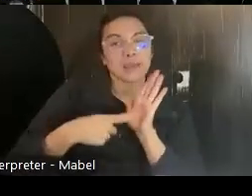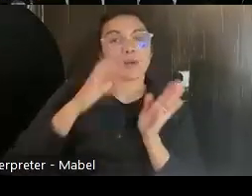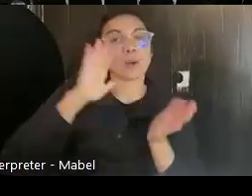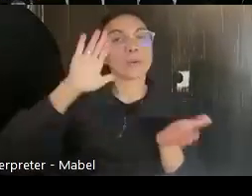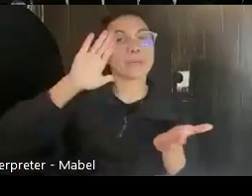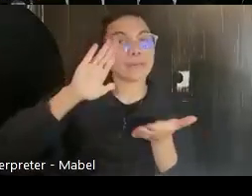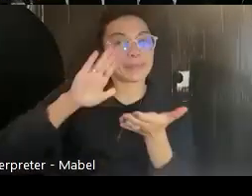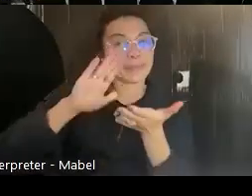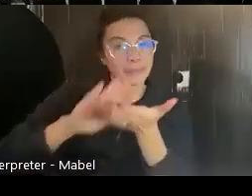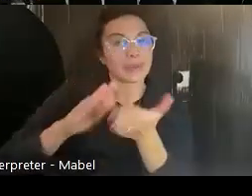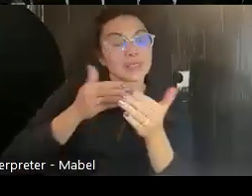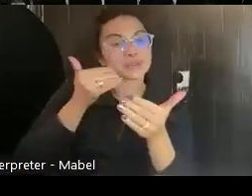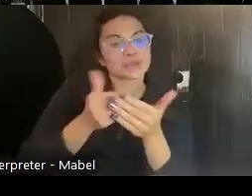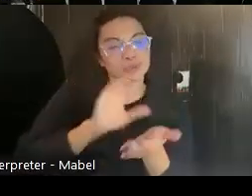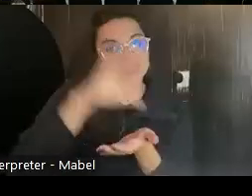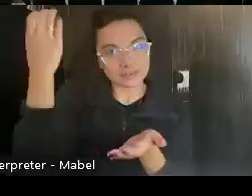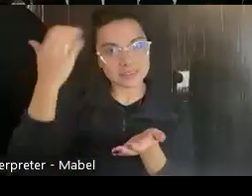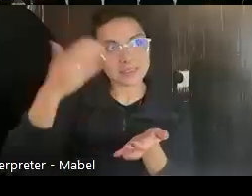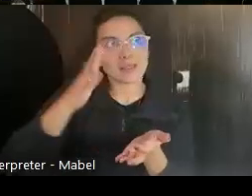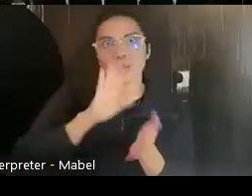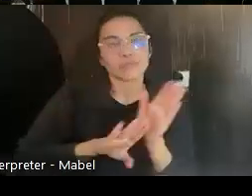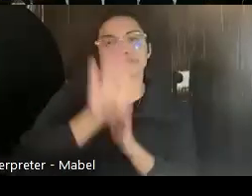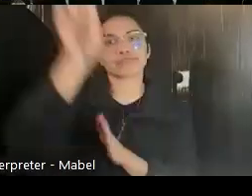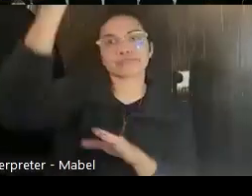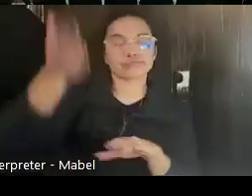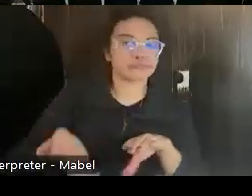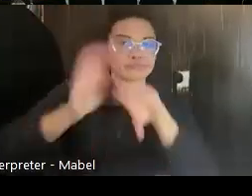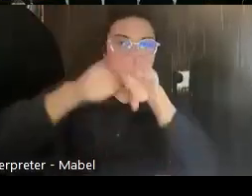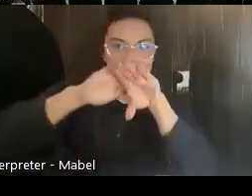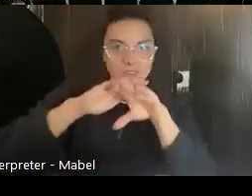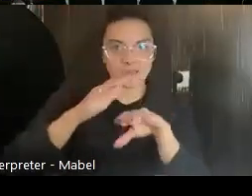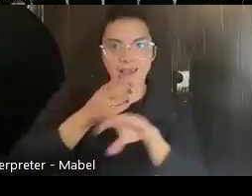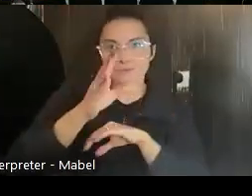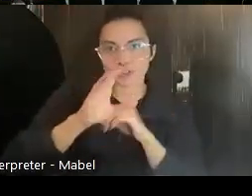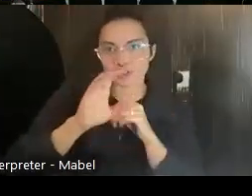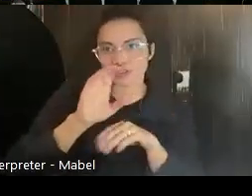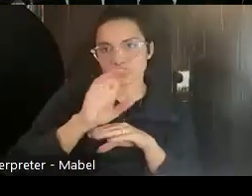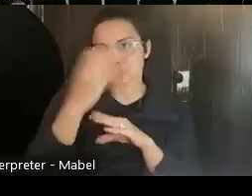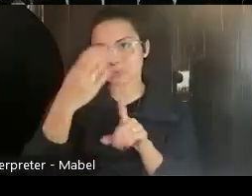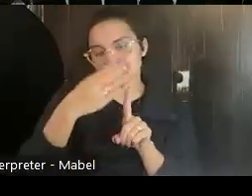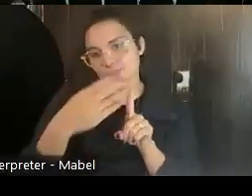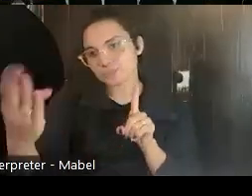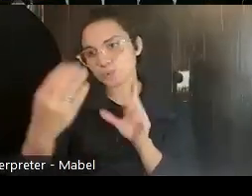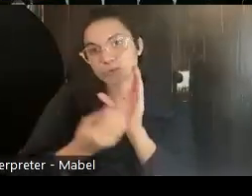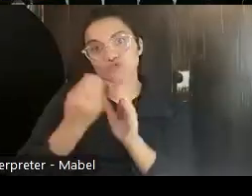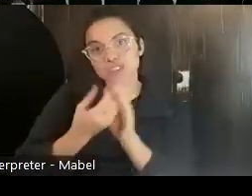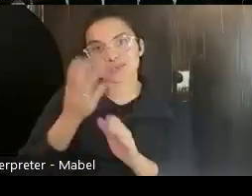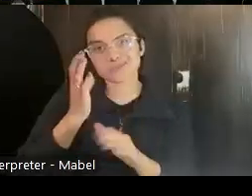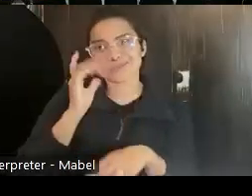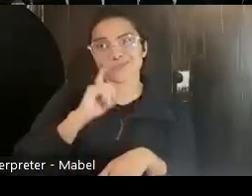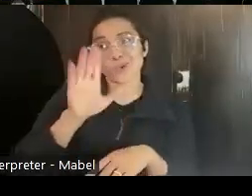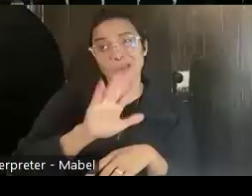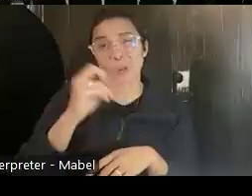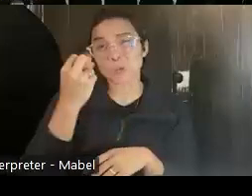then it will pick up uh and continue to be as high as 12 weeks in the spring um seeing